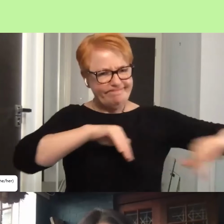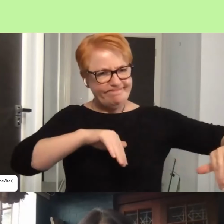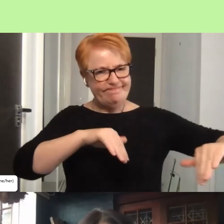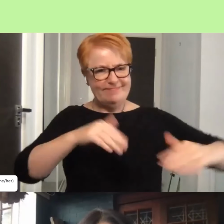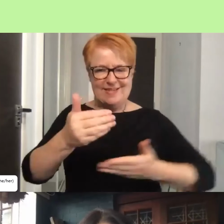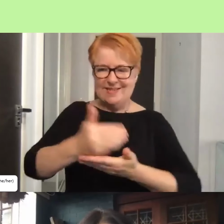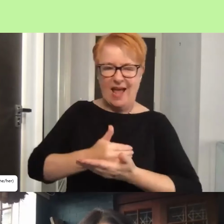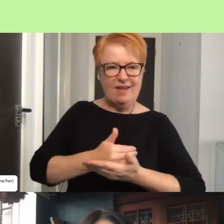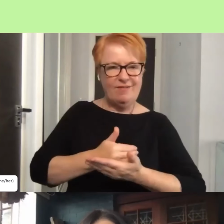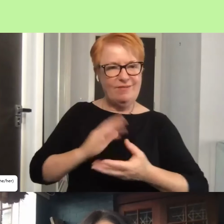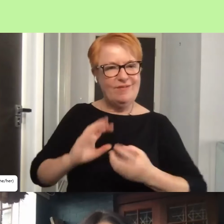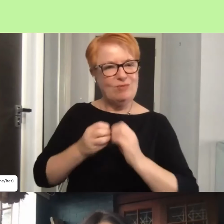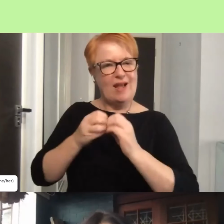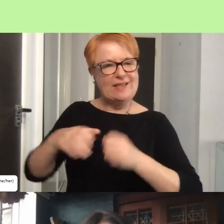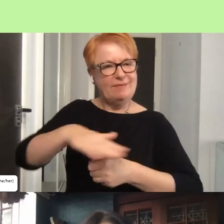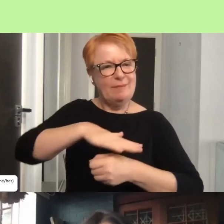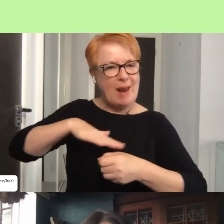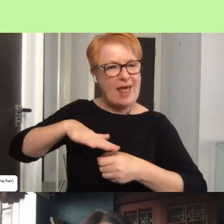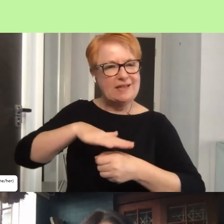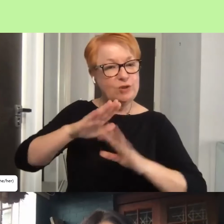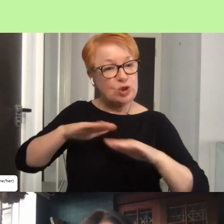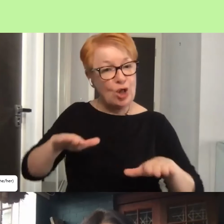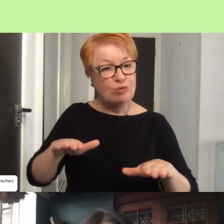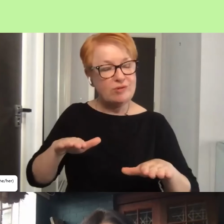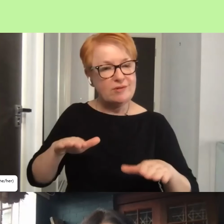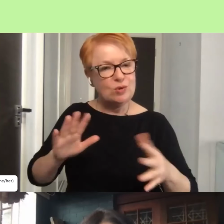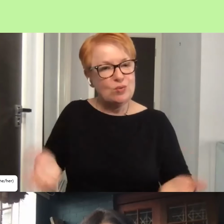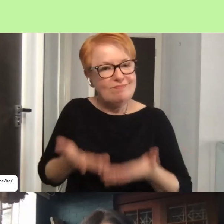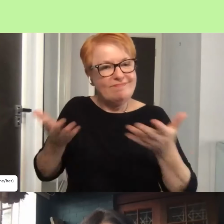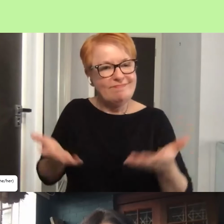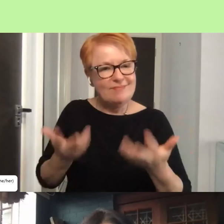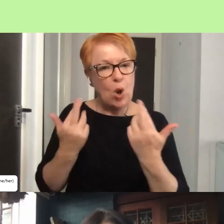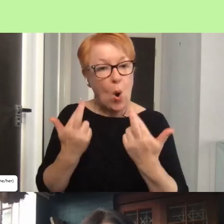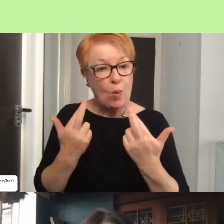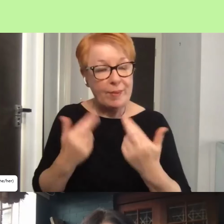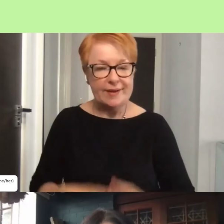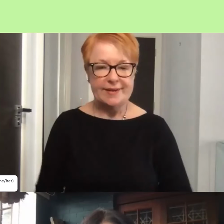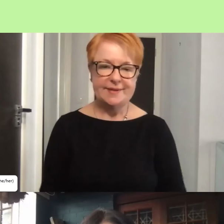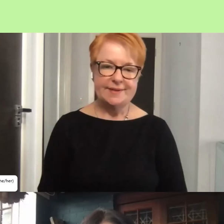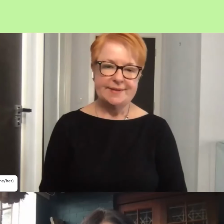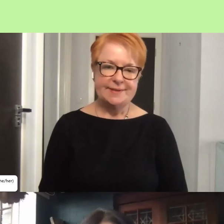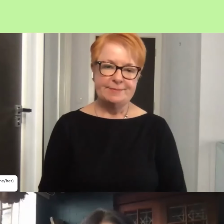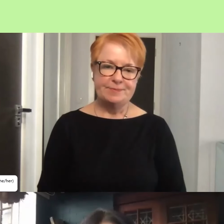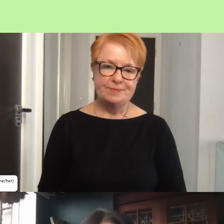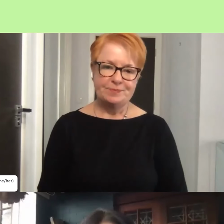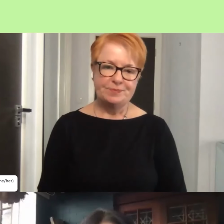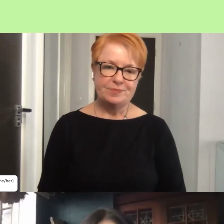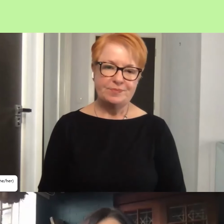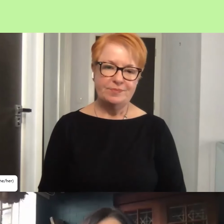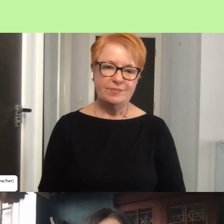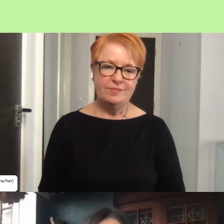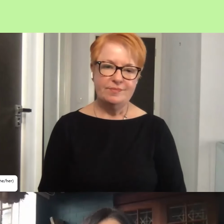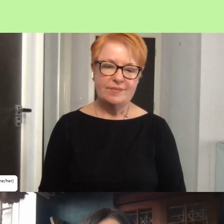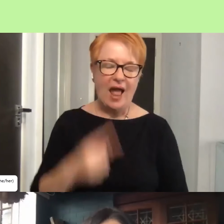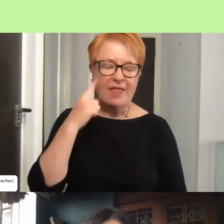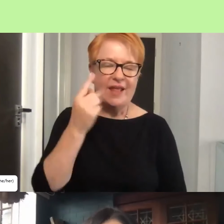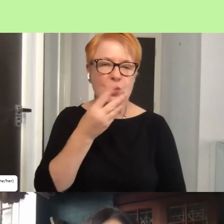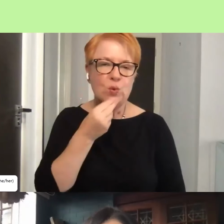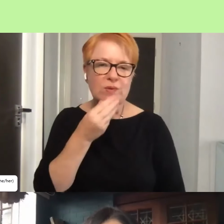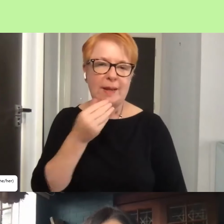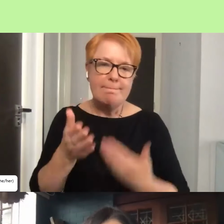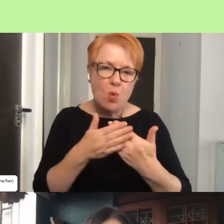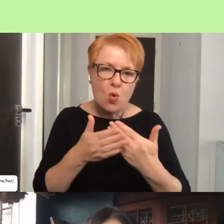So, it was I think it was maybe more using artistic methodologies and that of course,